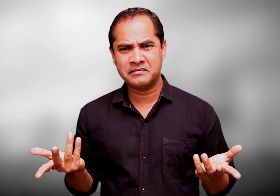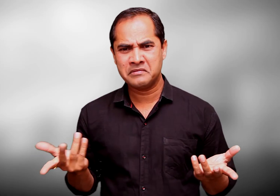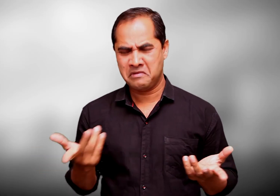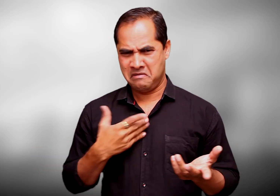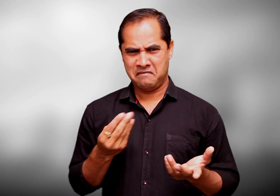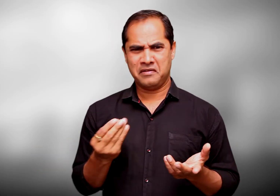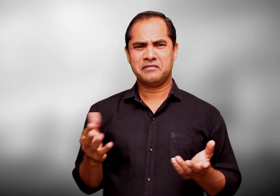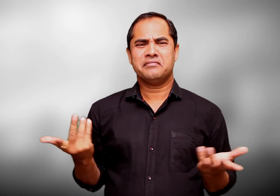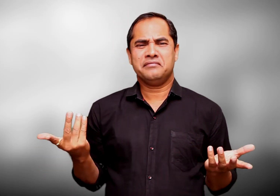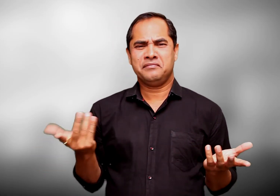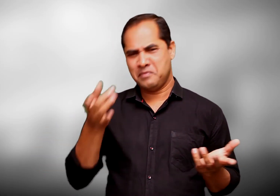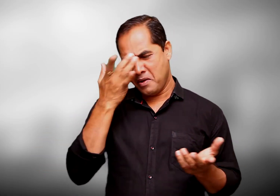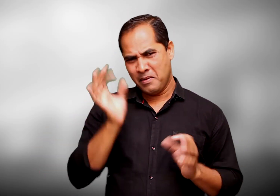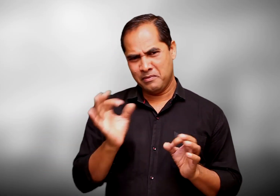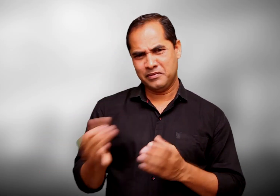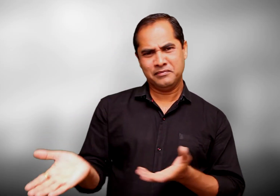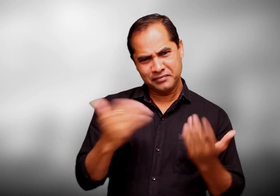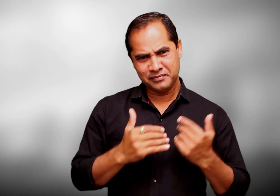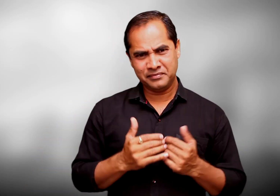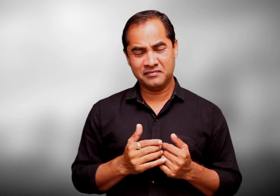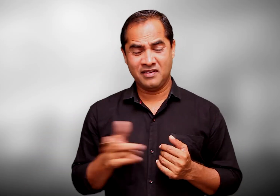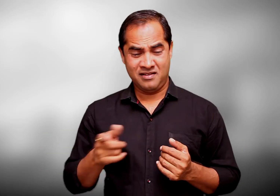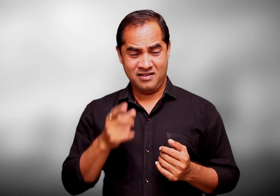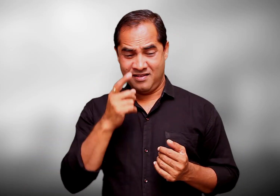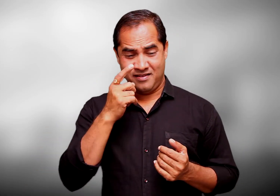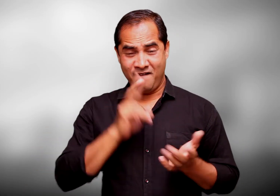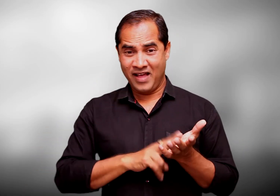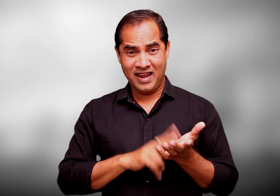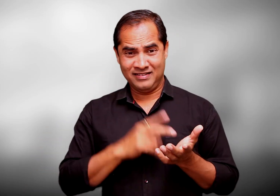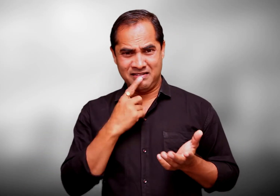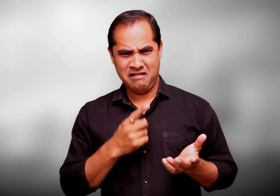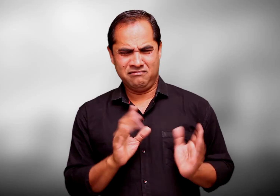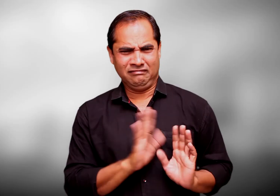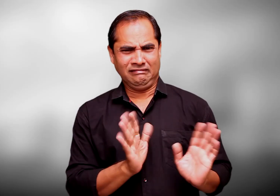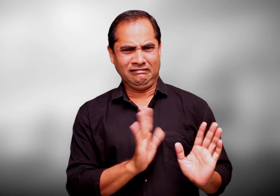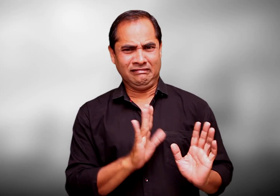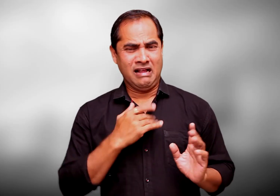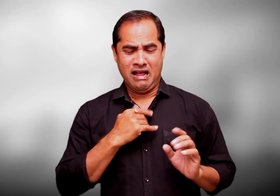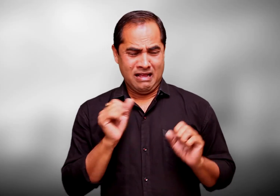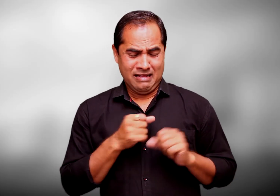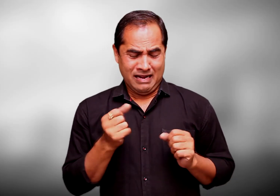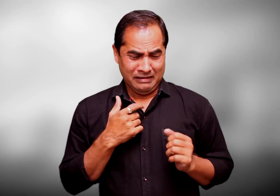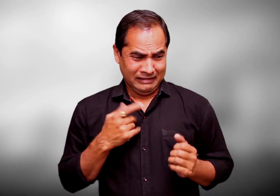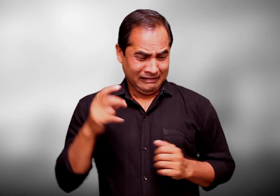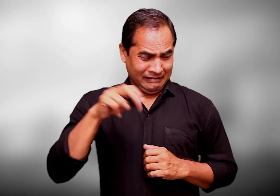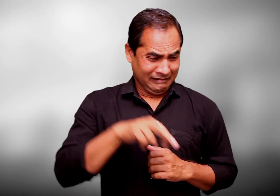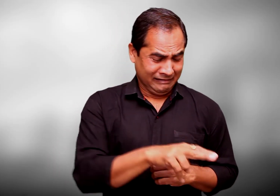'Oh no I couldn't do that'